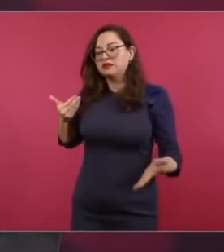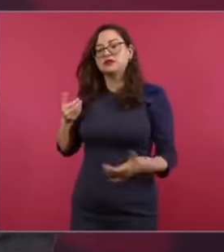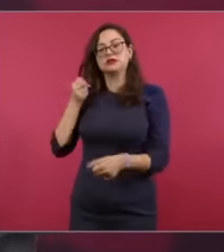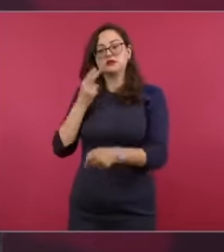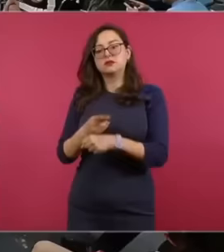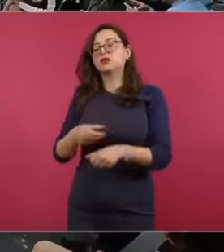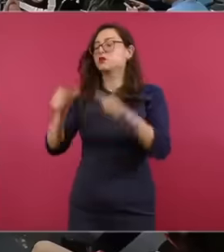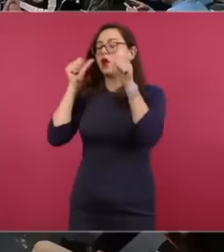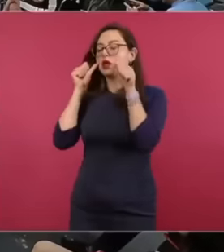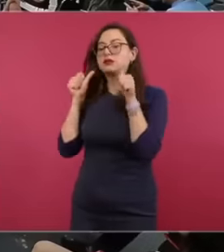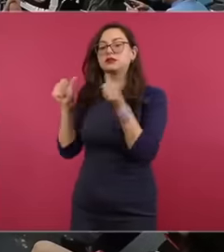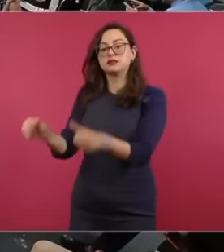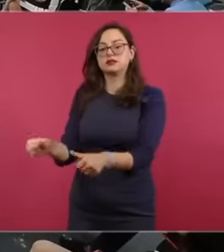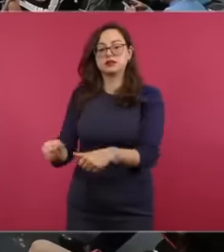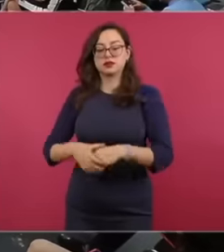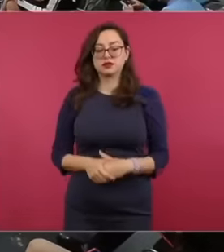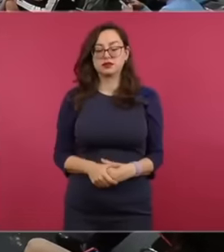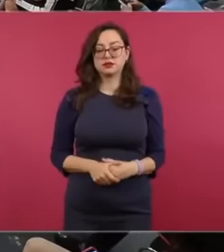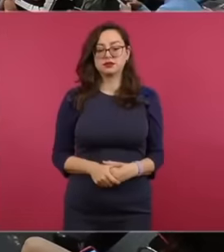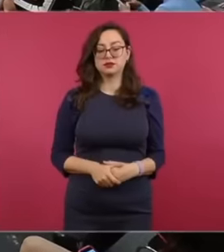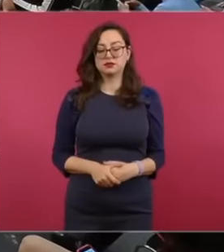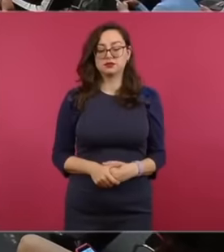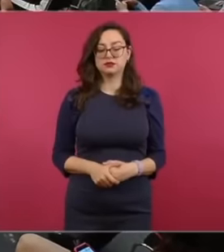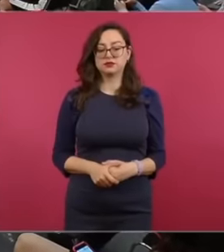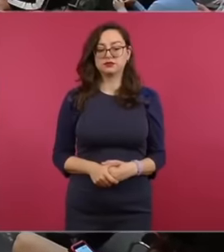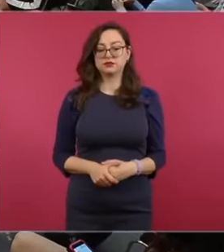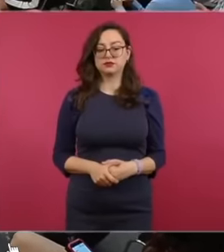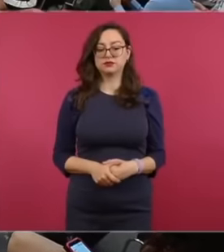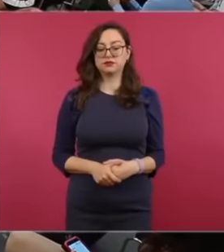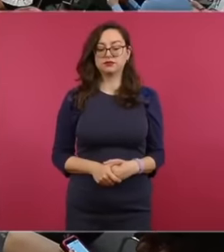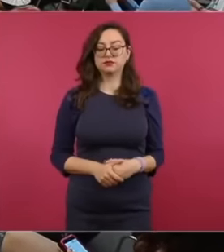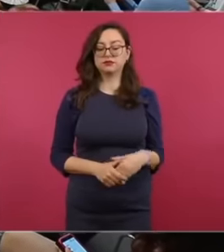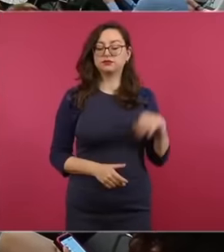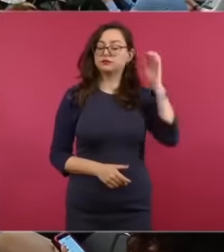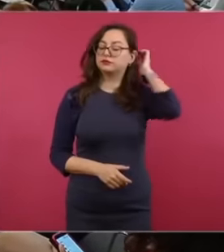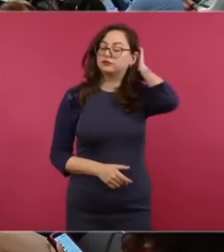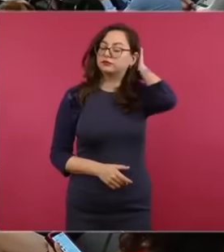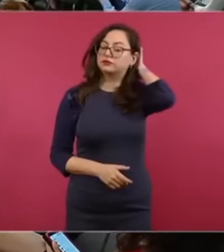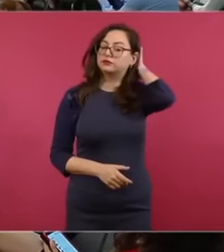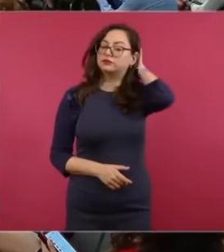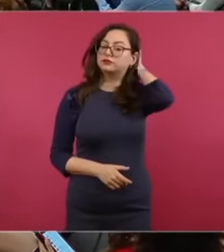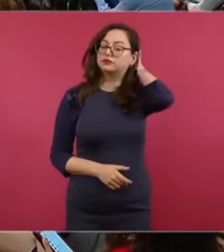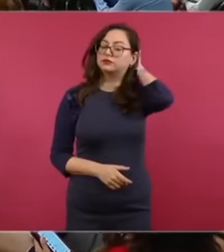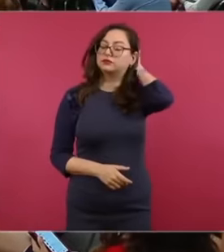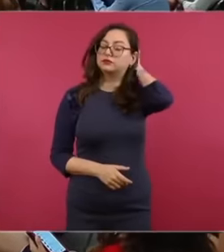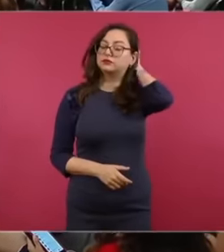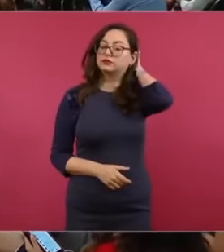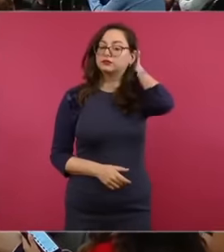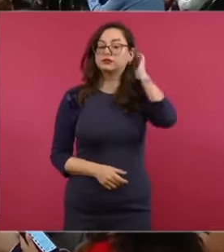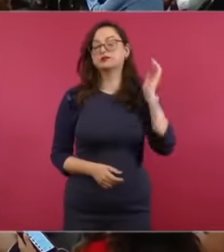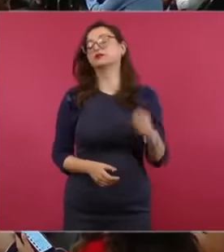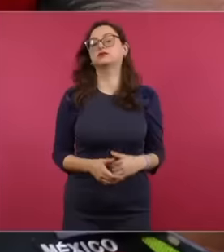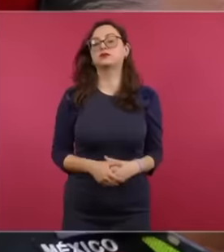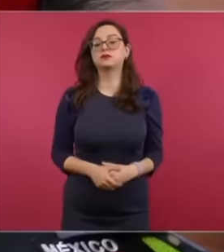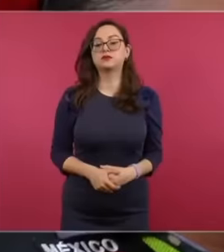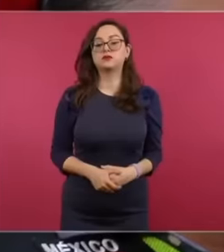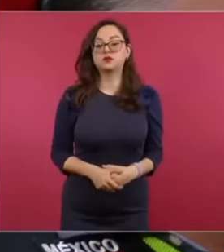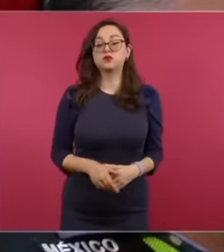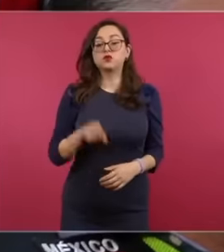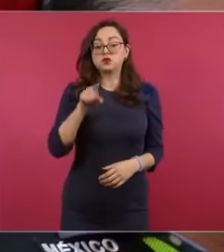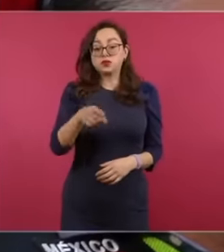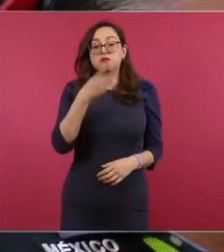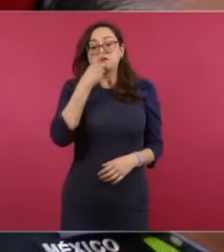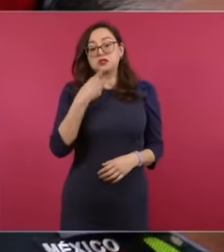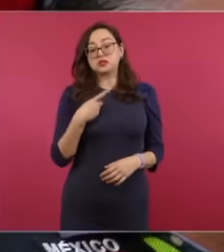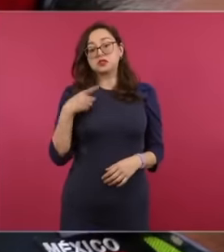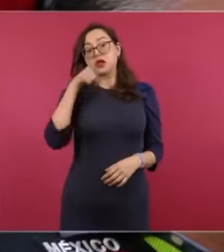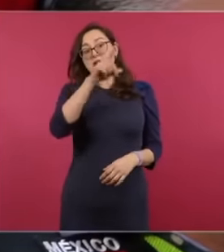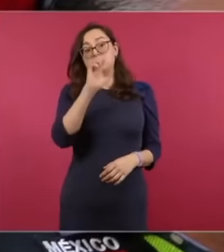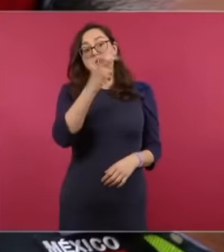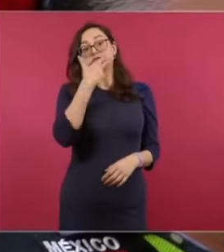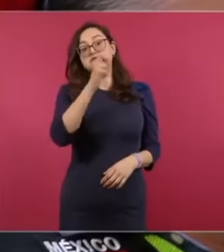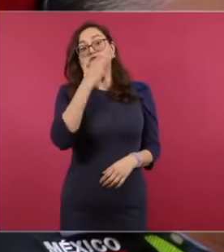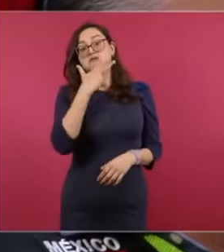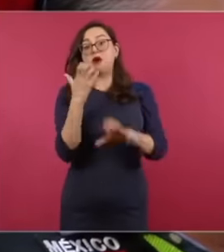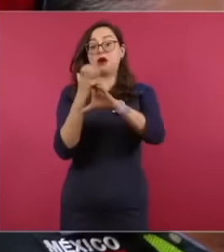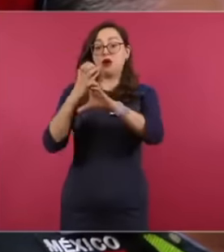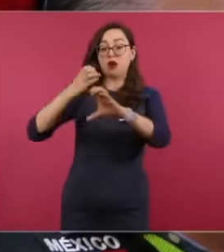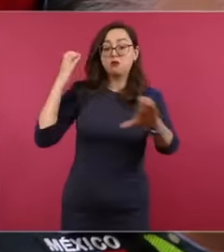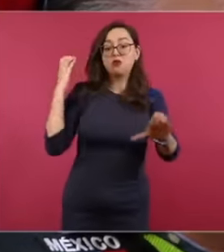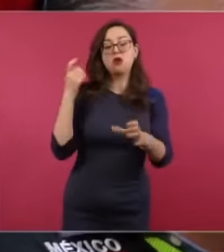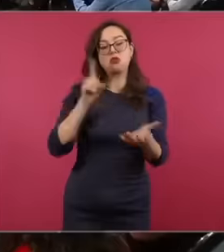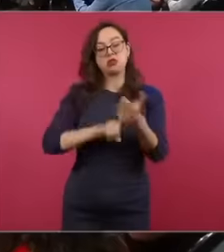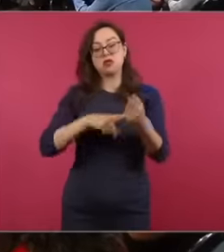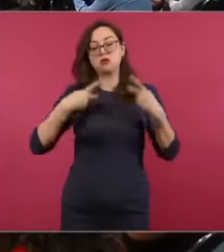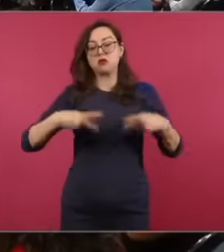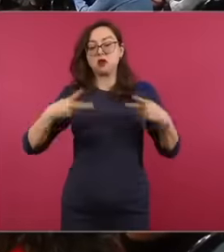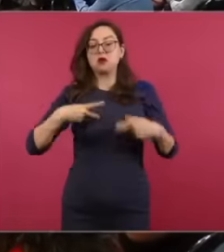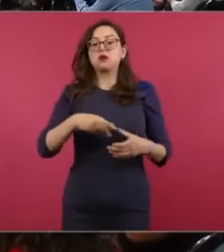hey you talk about box trucks in Chihuahua you know what is there now this more